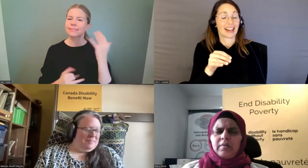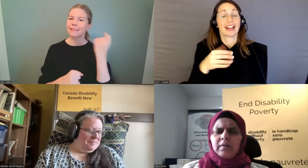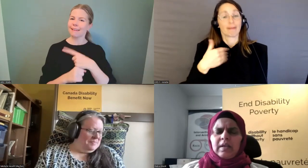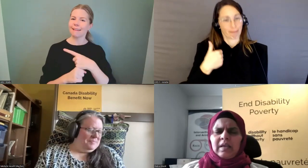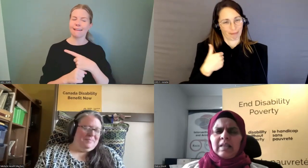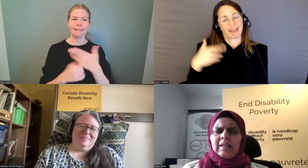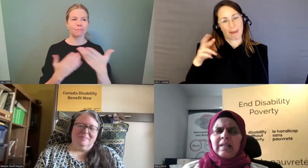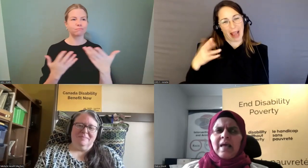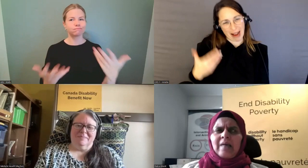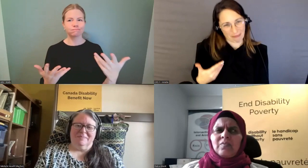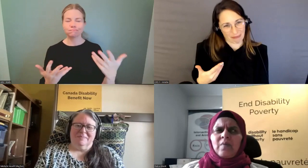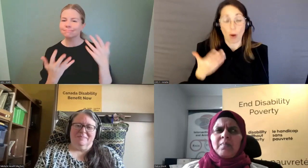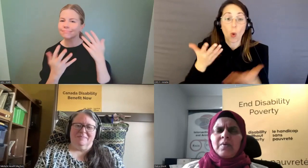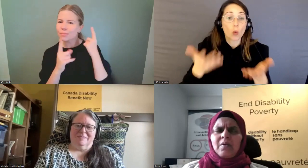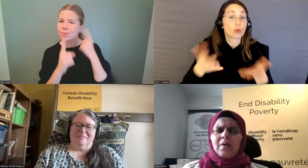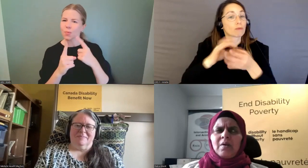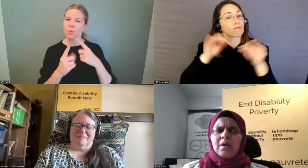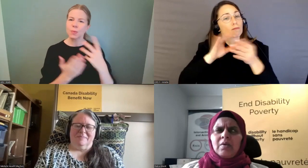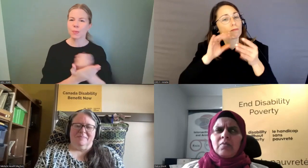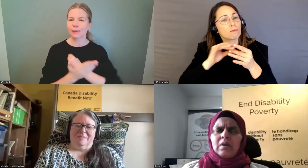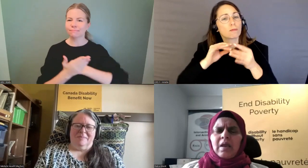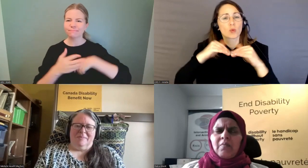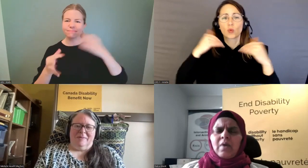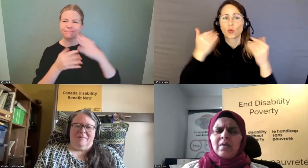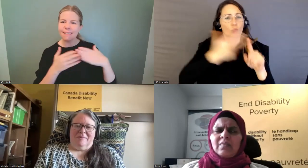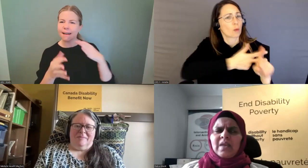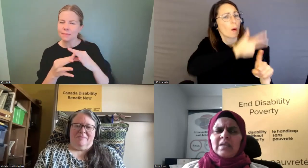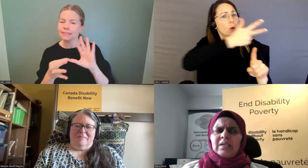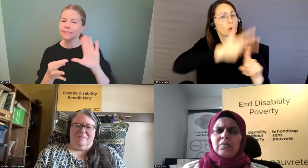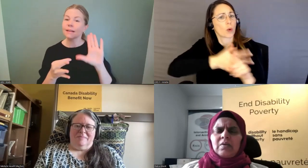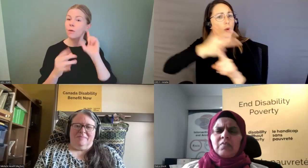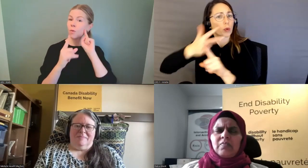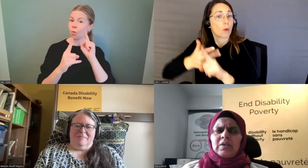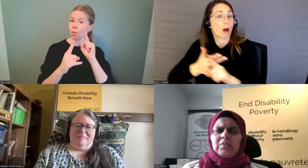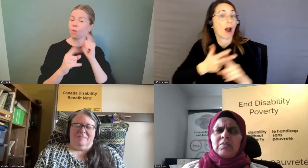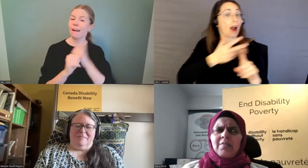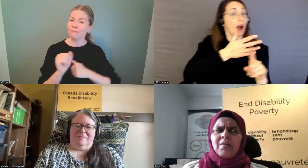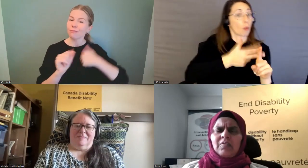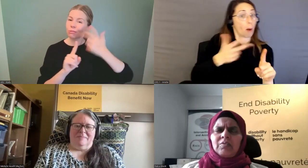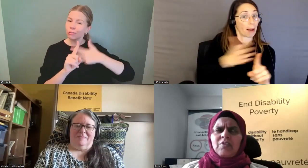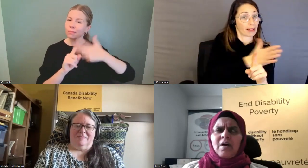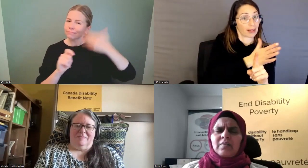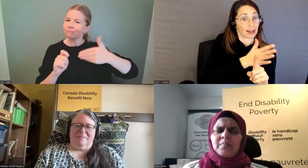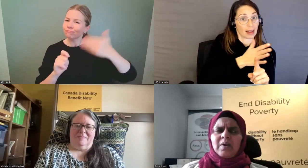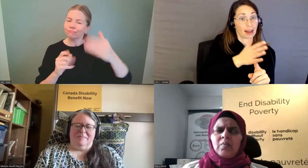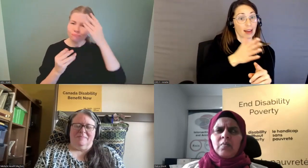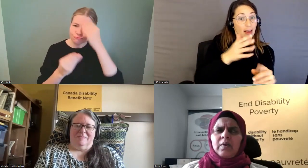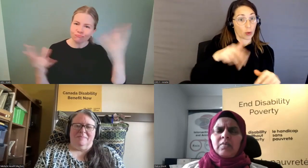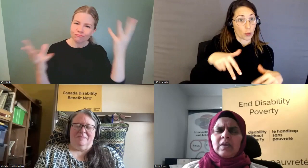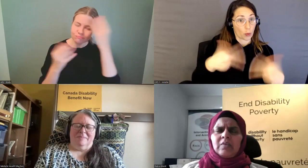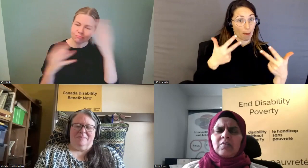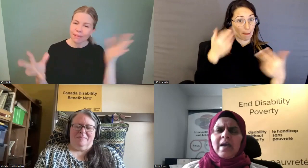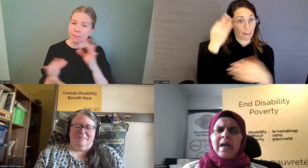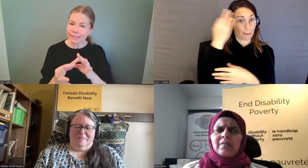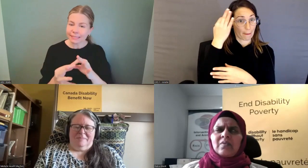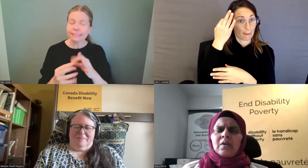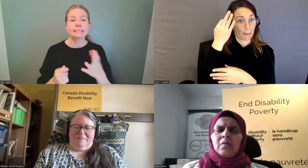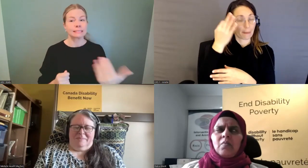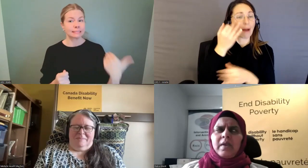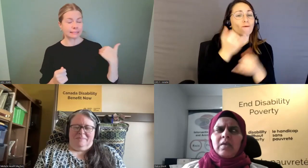THE LAST WEBINAR WAS A YEAR IN REVIEW THAT ALSO TALKED ABOUT WHERE THINGS ARE AT WITH